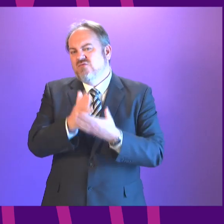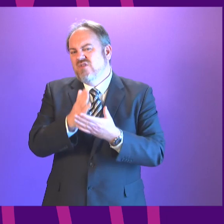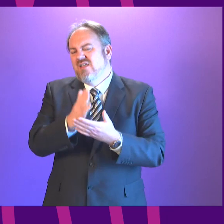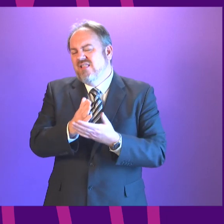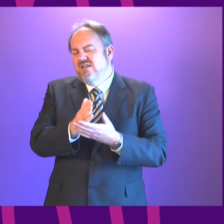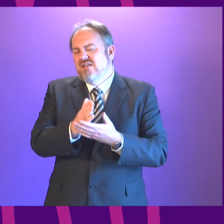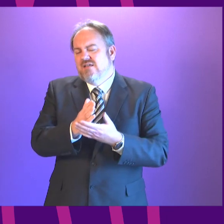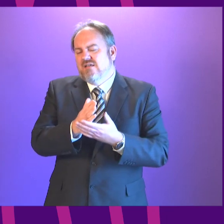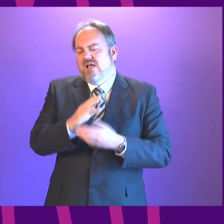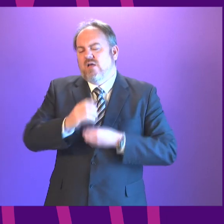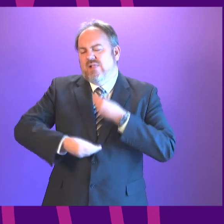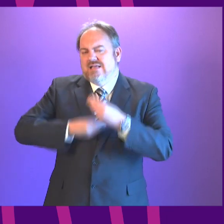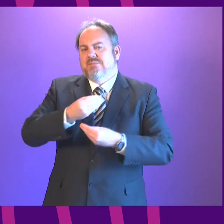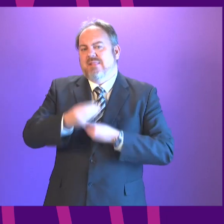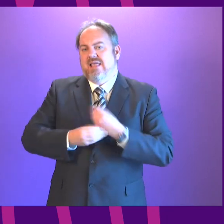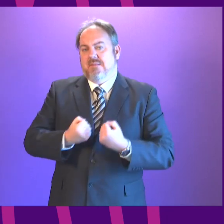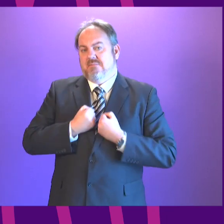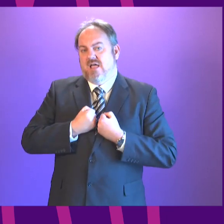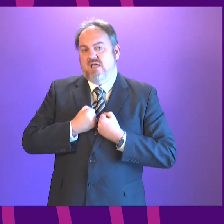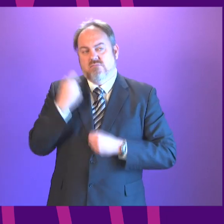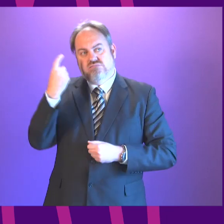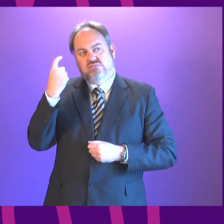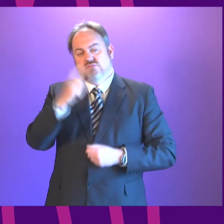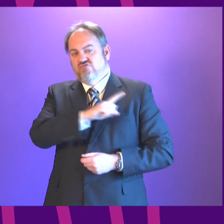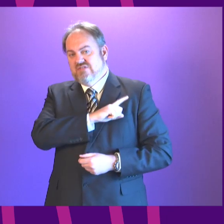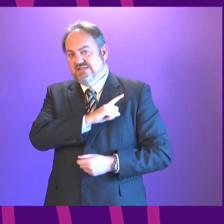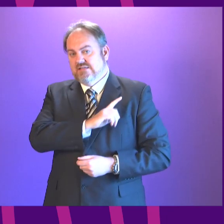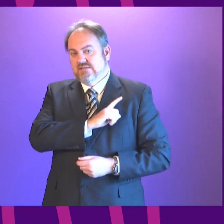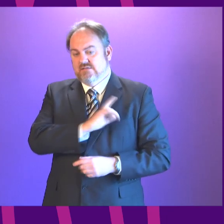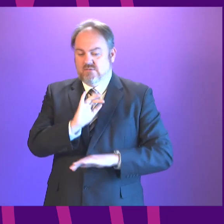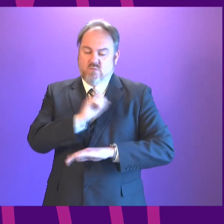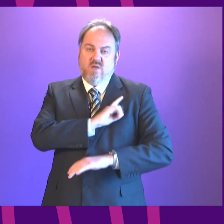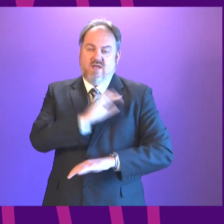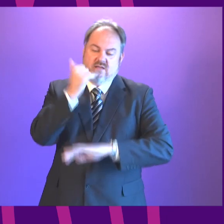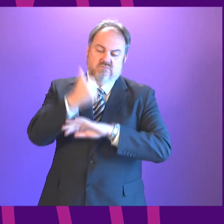reasons for them in the course of this statement. I will also share with the chamber the latest